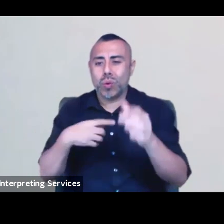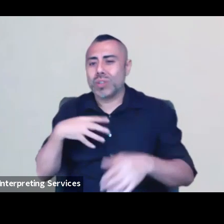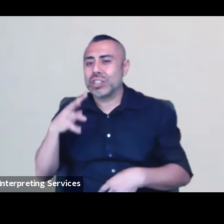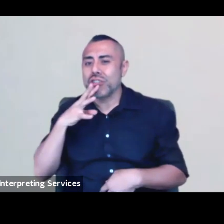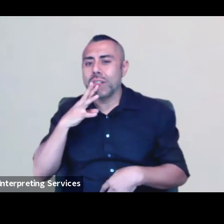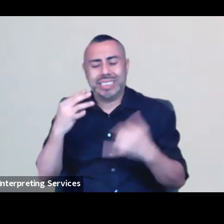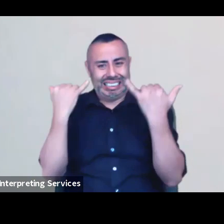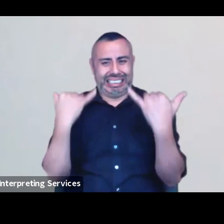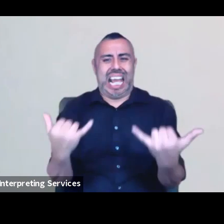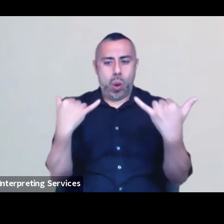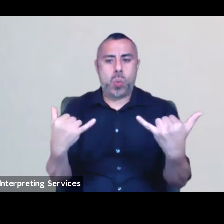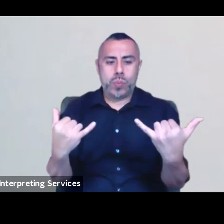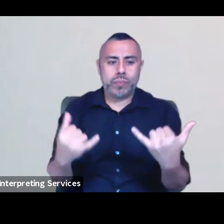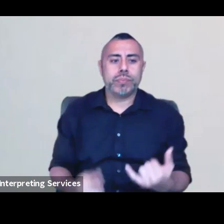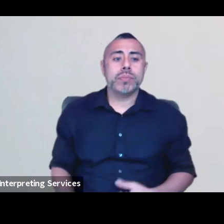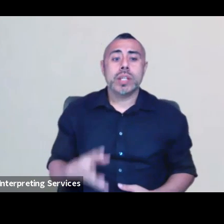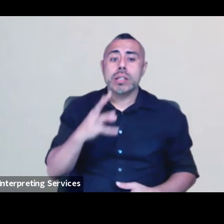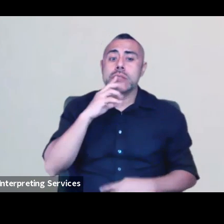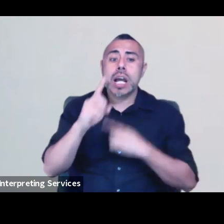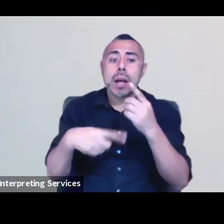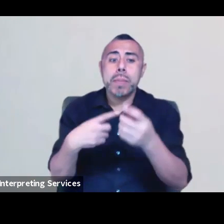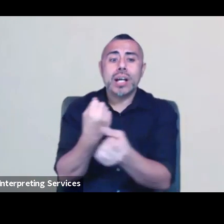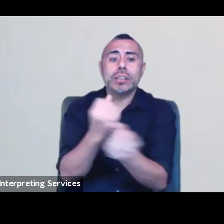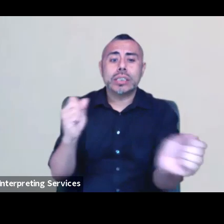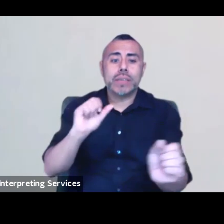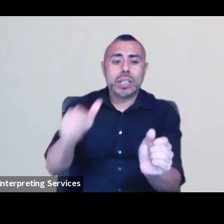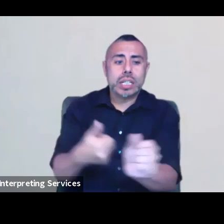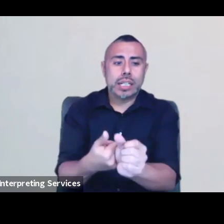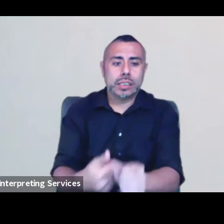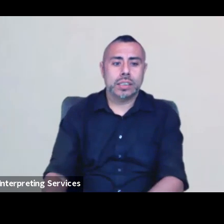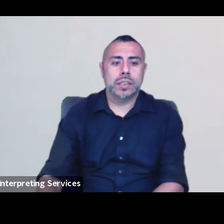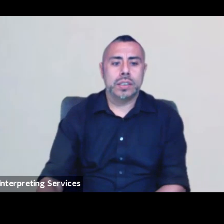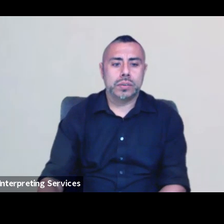Let's talk about safety nets. There's nothing wrong with having a safety net